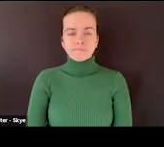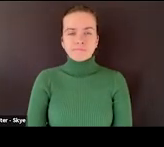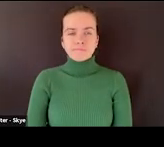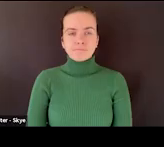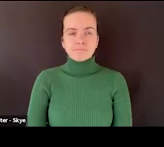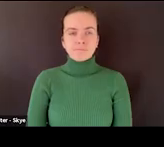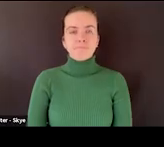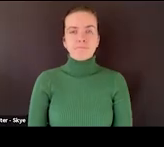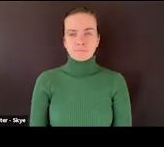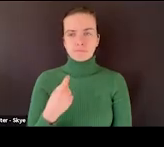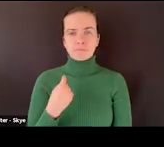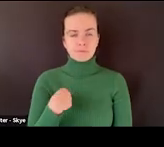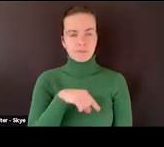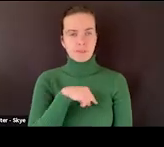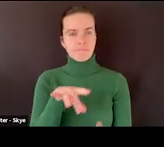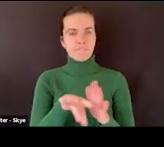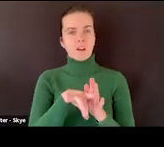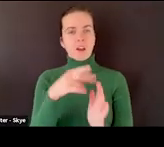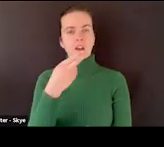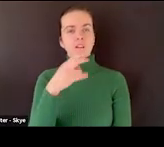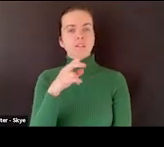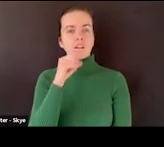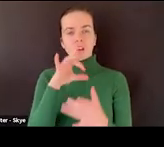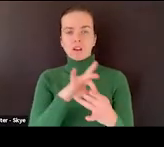We also found that HIV status was unrelated to serosorting,